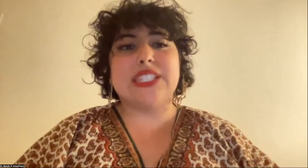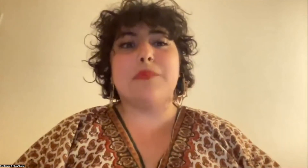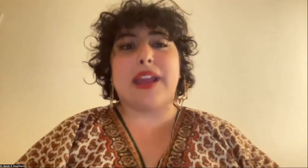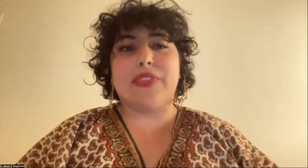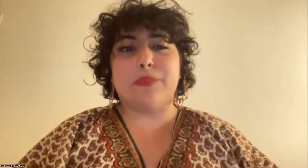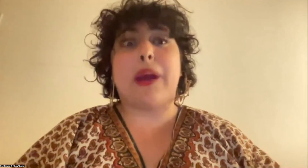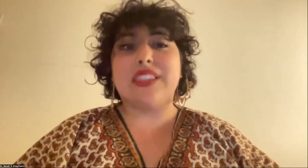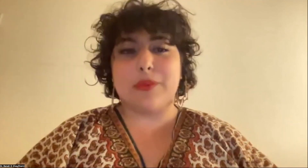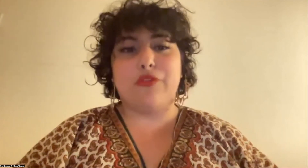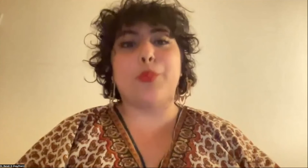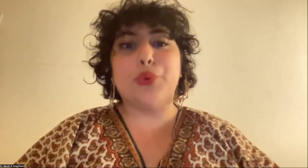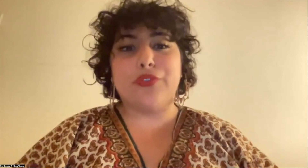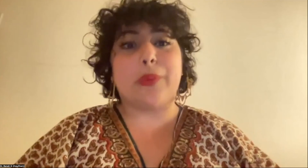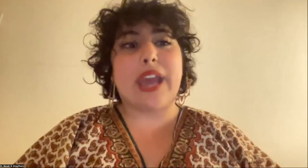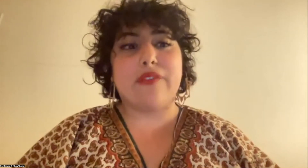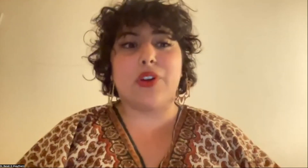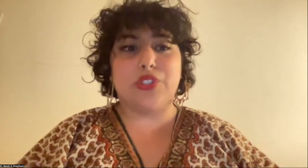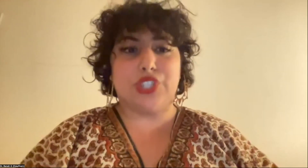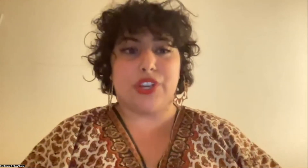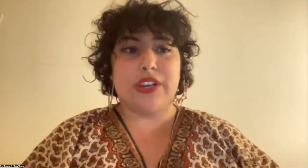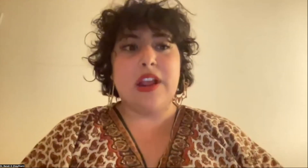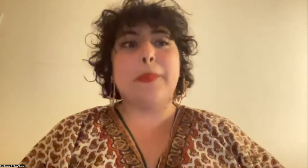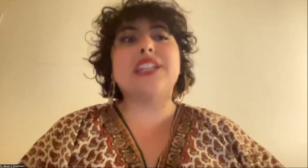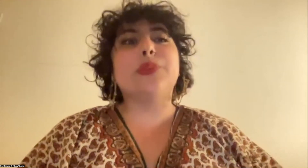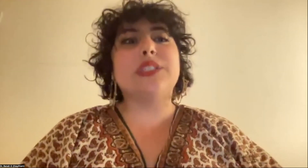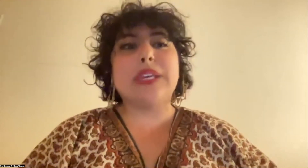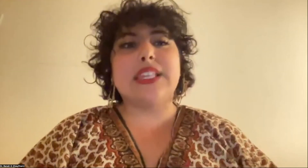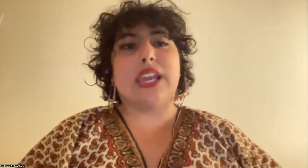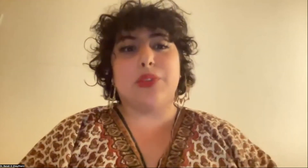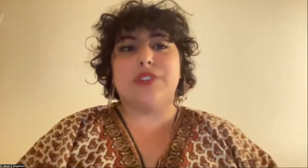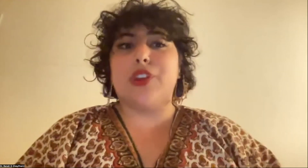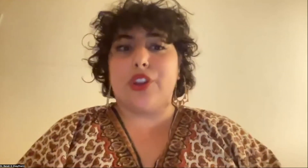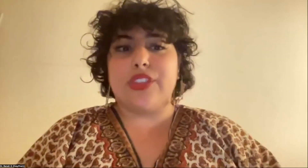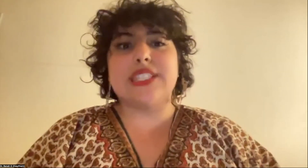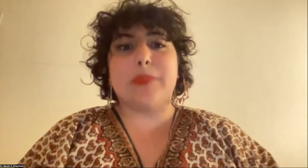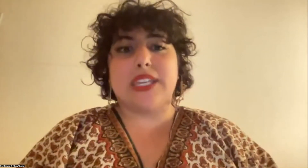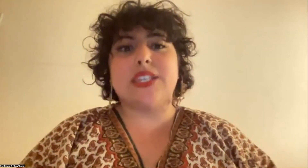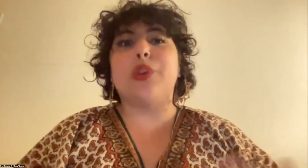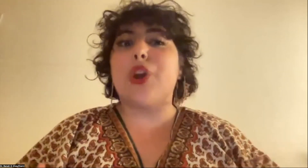and mine them for proof we have a culture. Because we speak the languages of earth and space we know